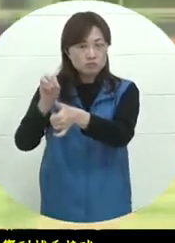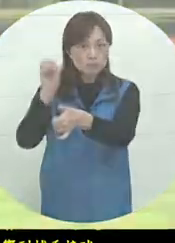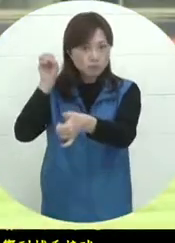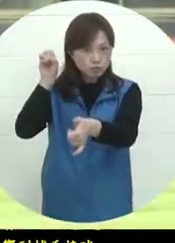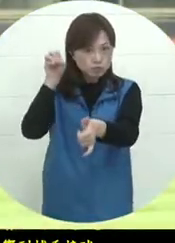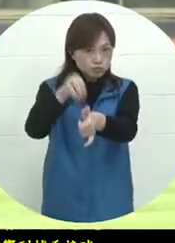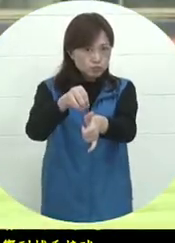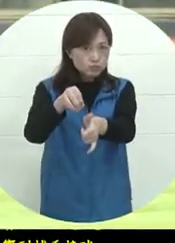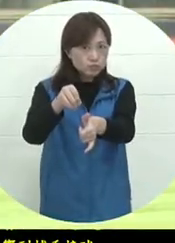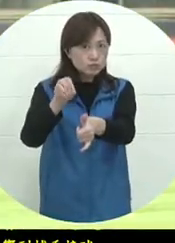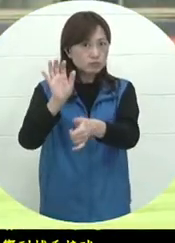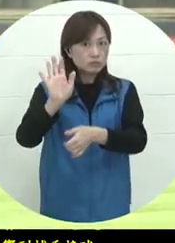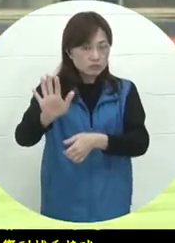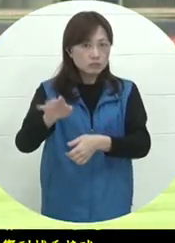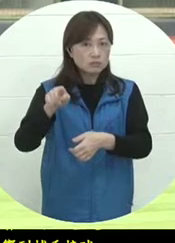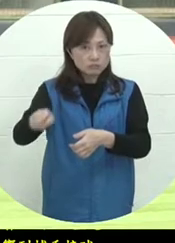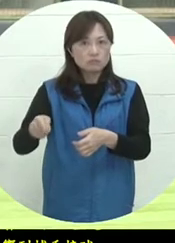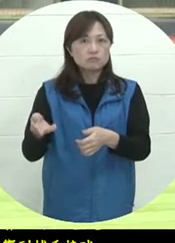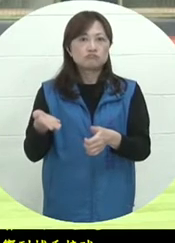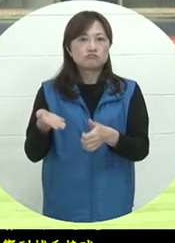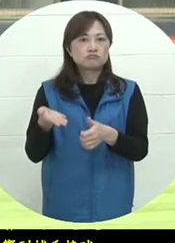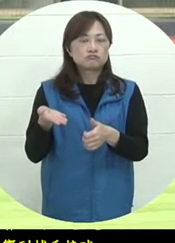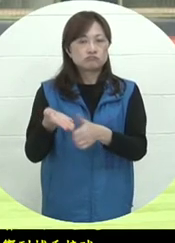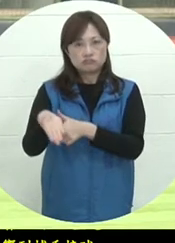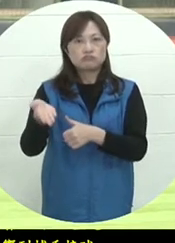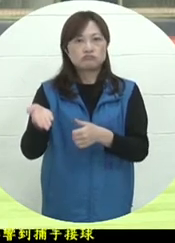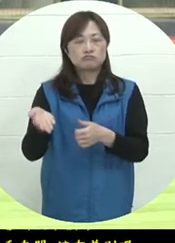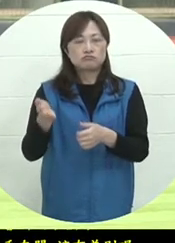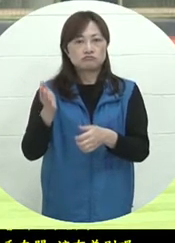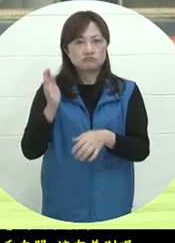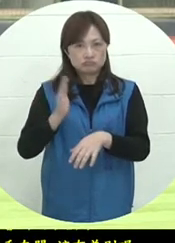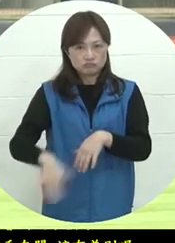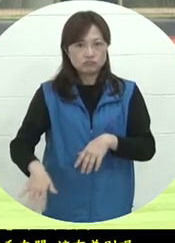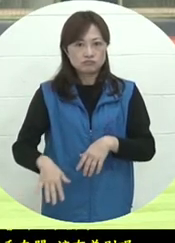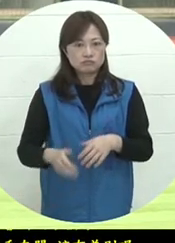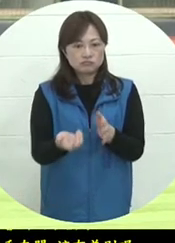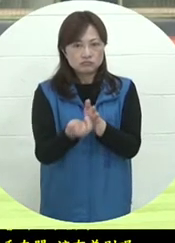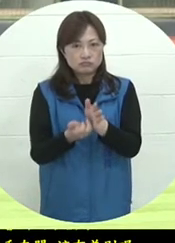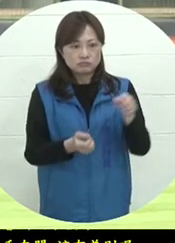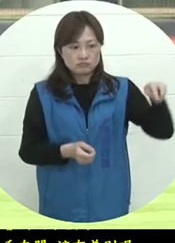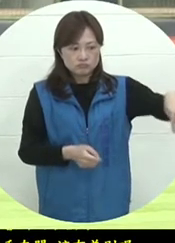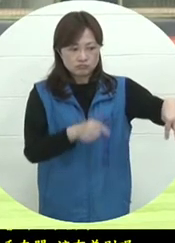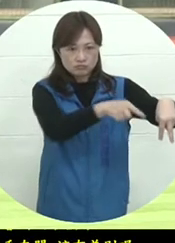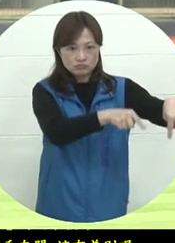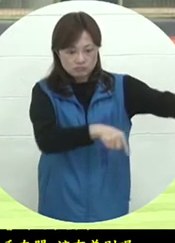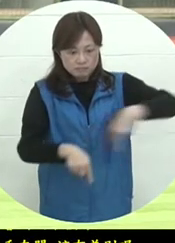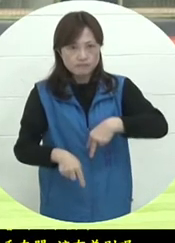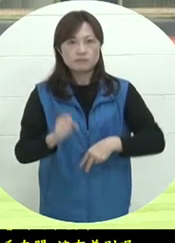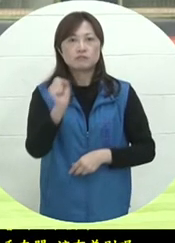is hit by the body, it will be a dead ball The runner at third base just now can't advance forward.